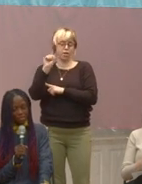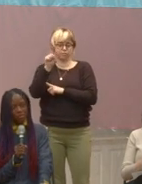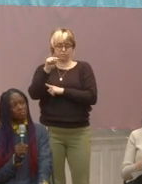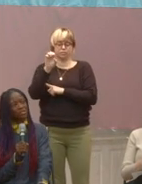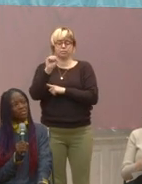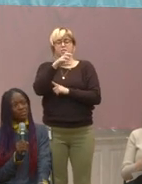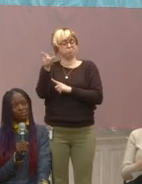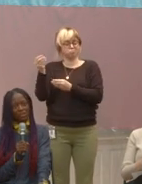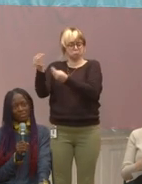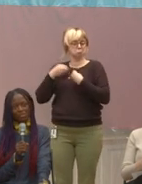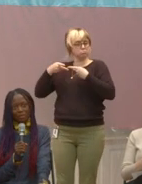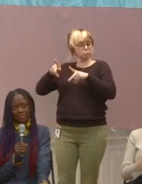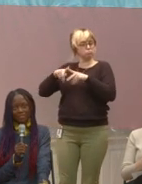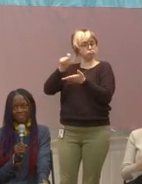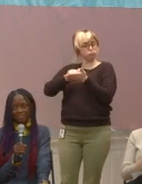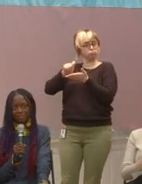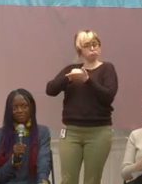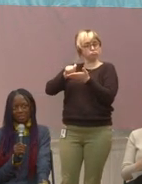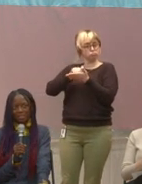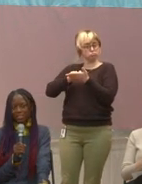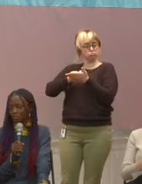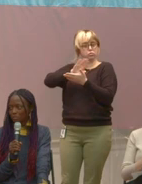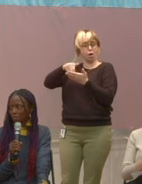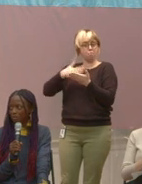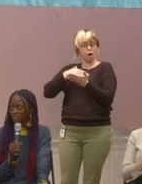gave me permission to write all of my art history papers and